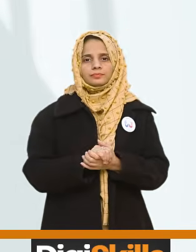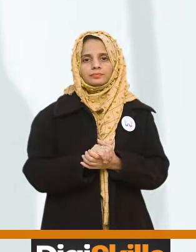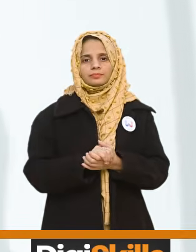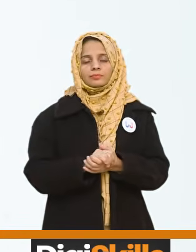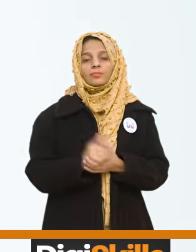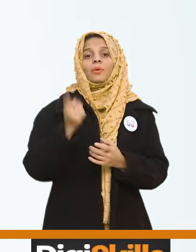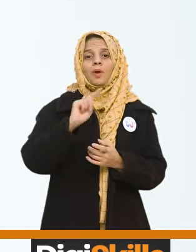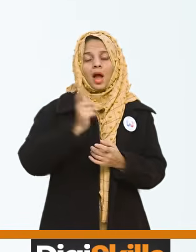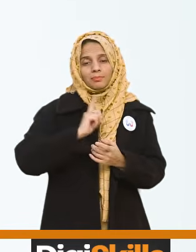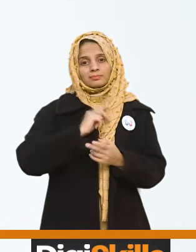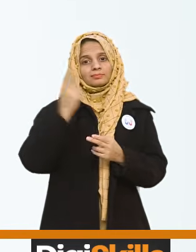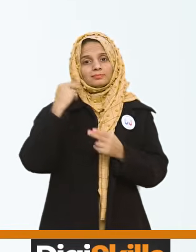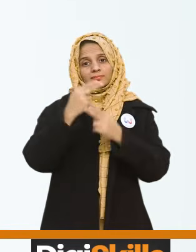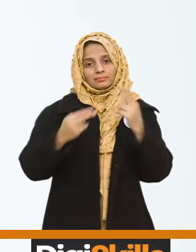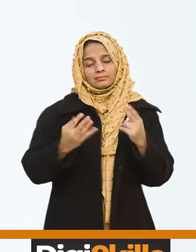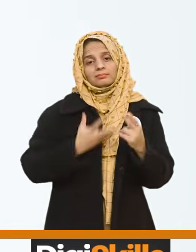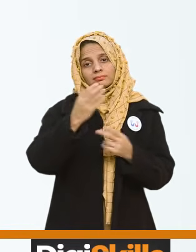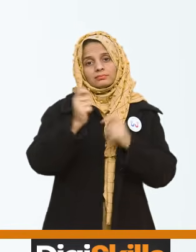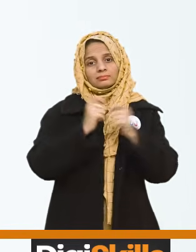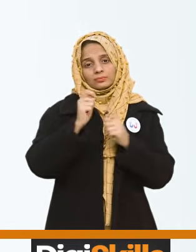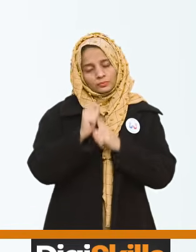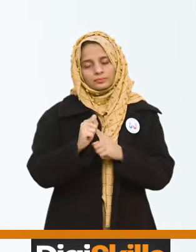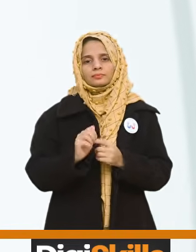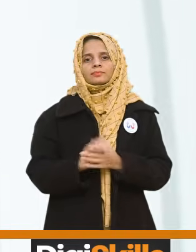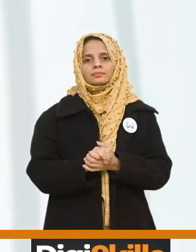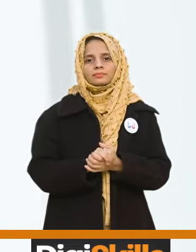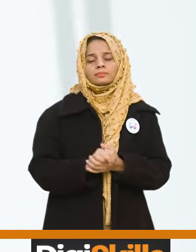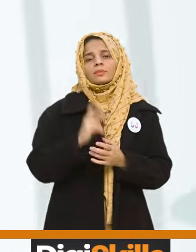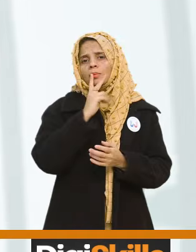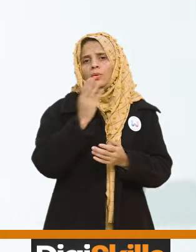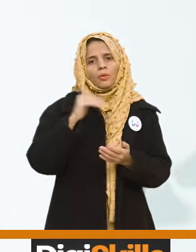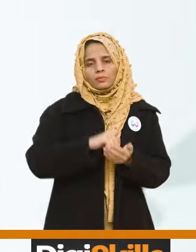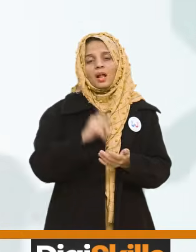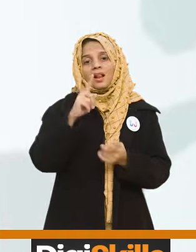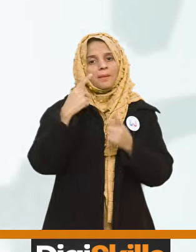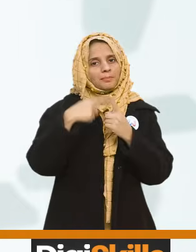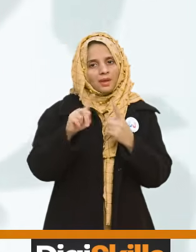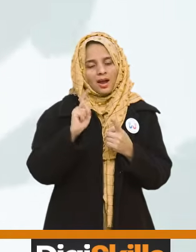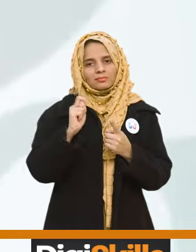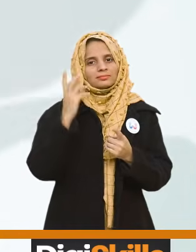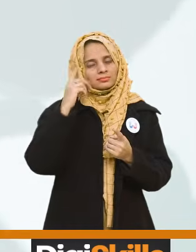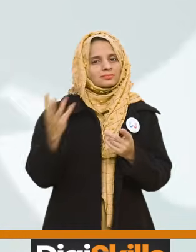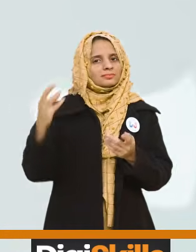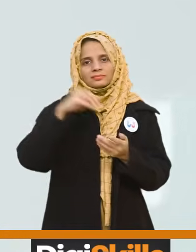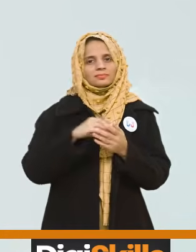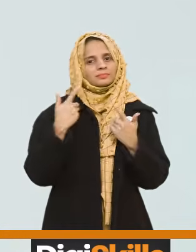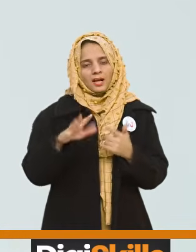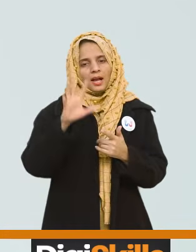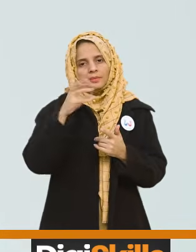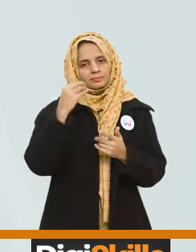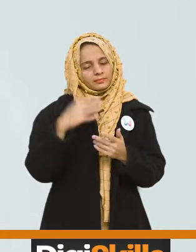and your response once again. The reason is, Ladies and gentlemen, once you have accepted the project award, it is